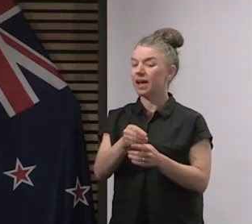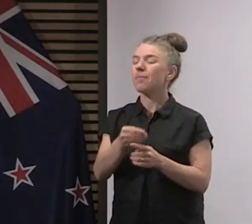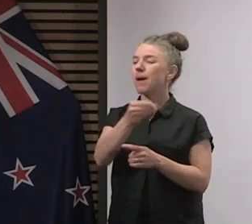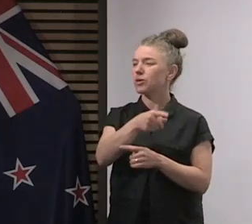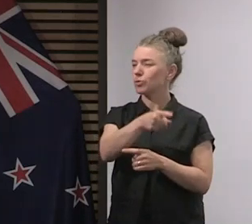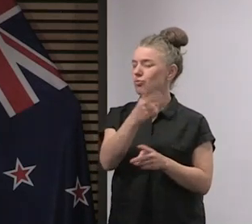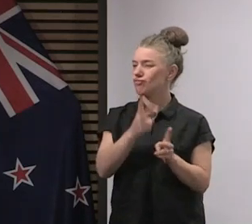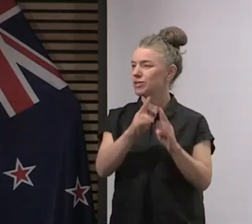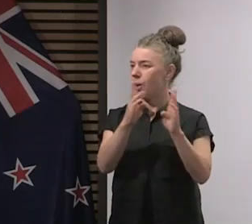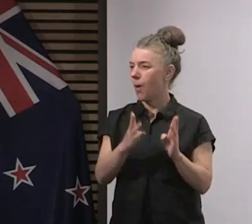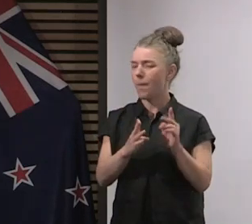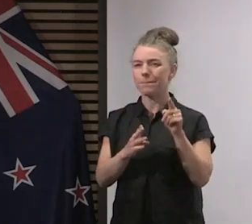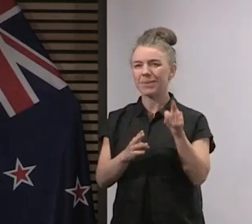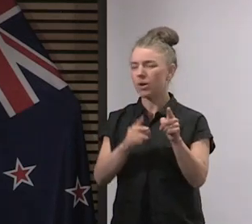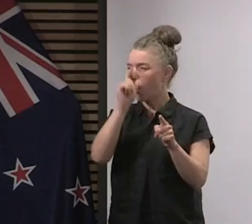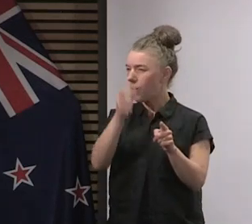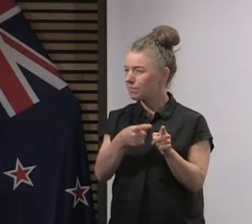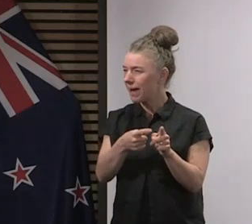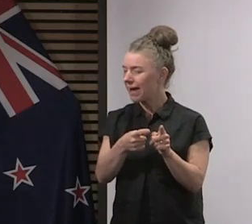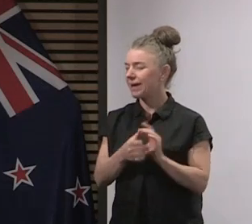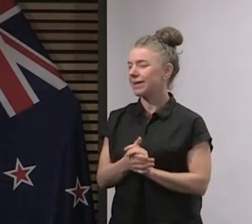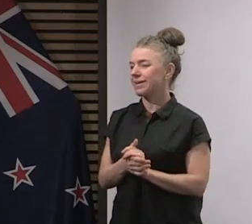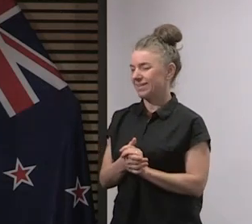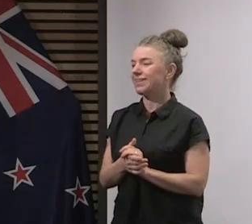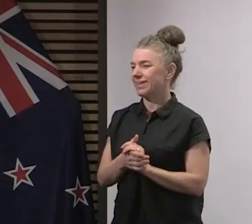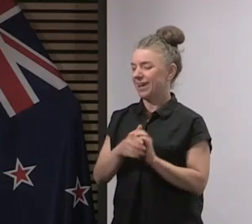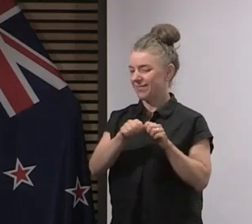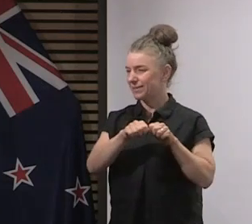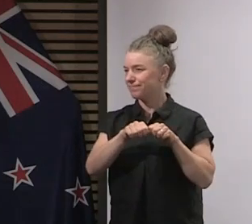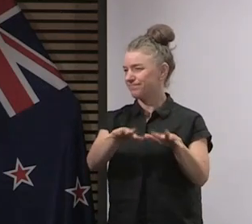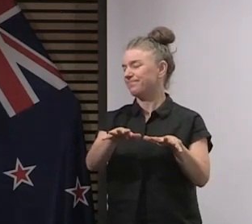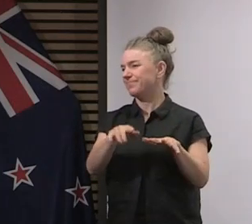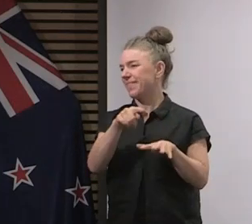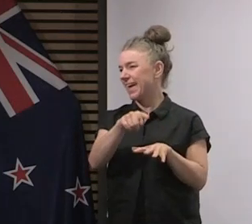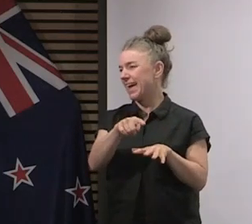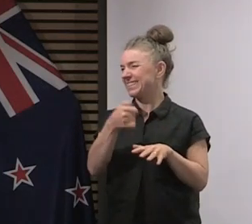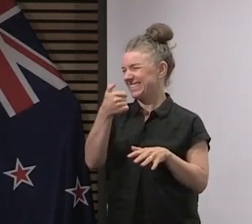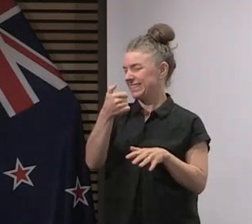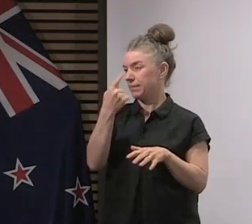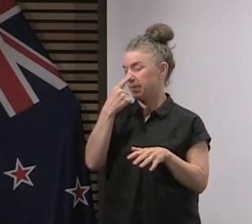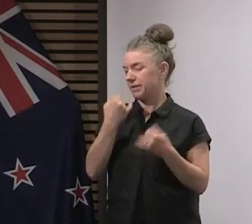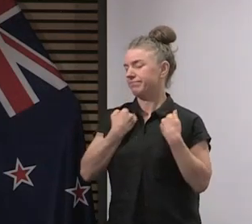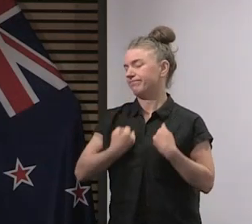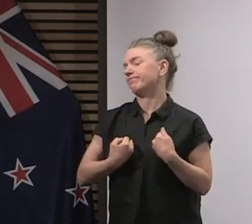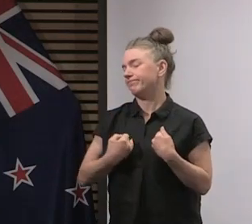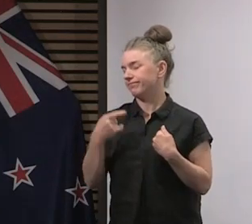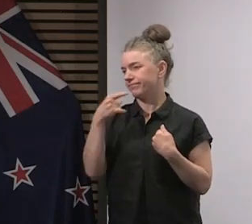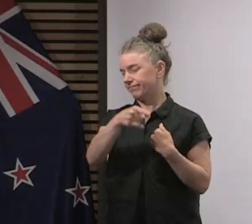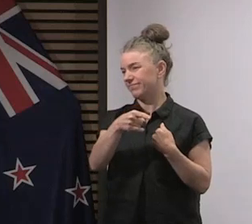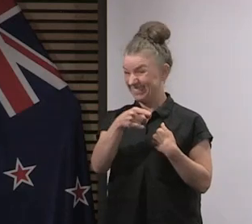infection associated with one of those people in an aged residential care facility in